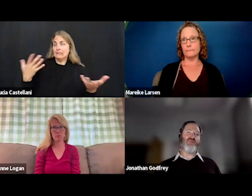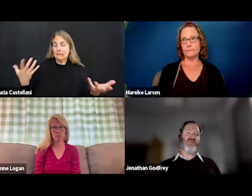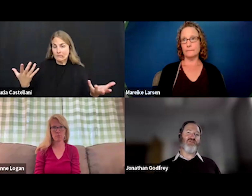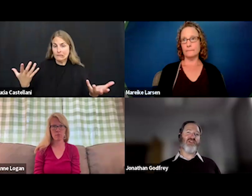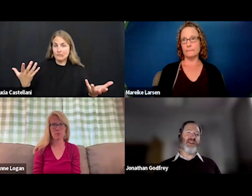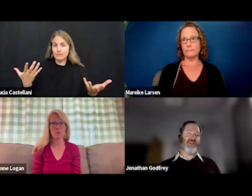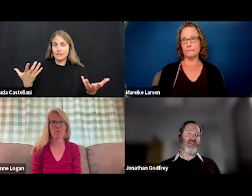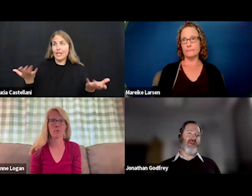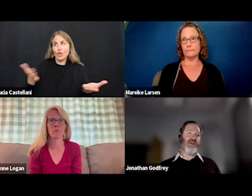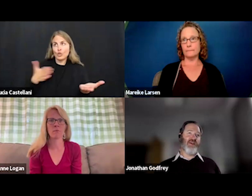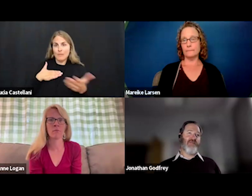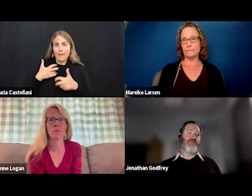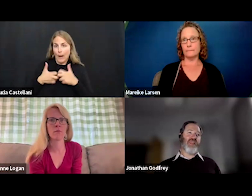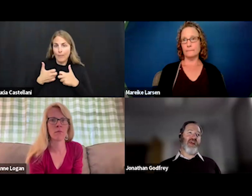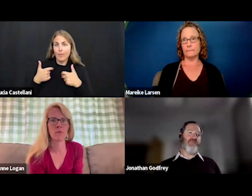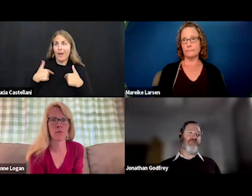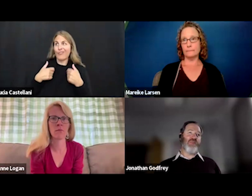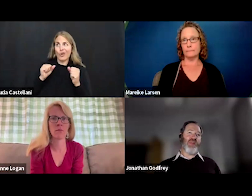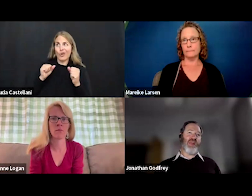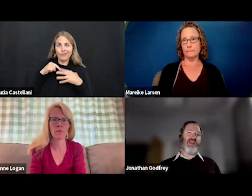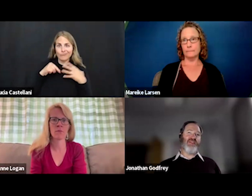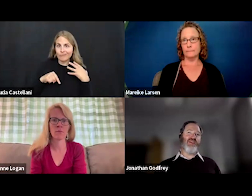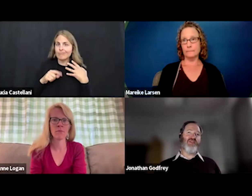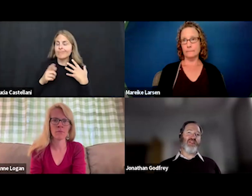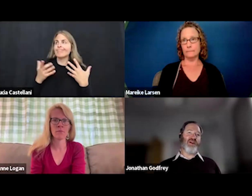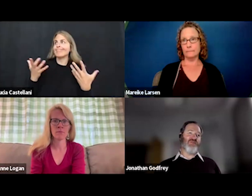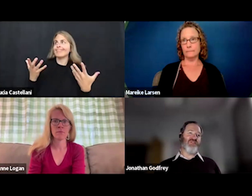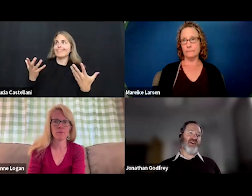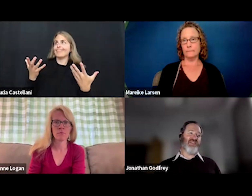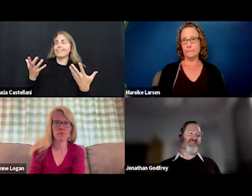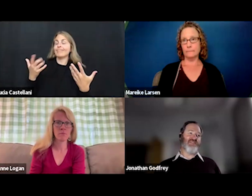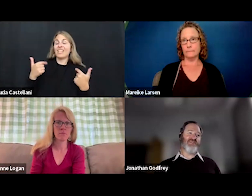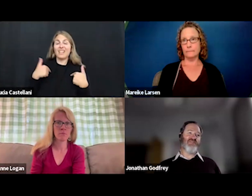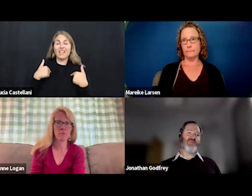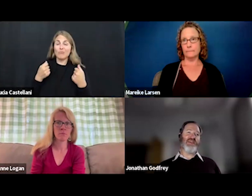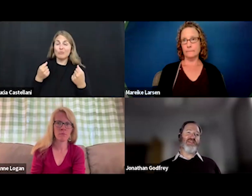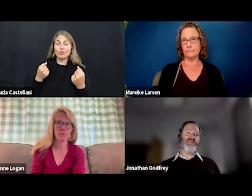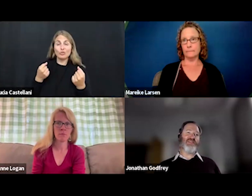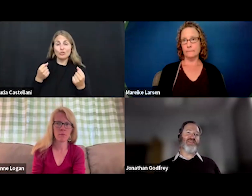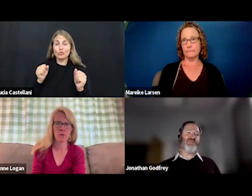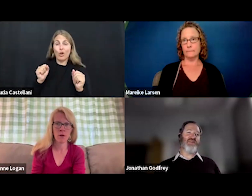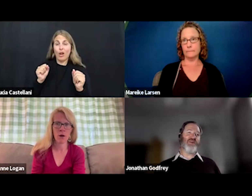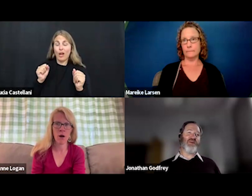This is what I've tried. And given that I'm trying to speak to these people